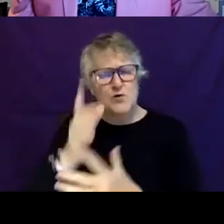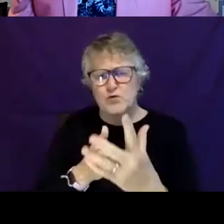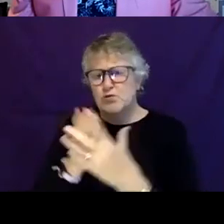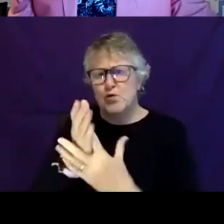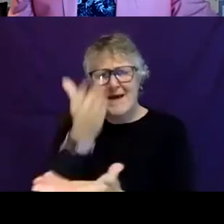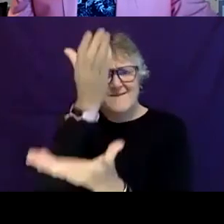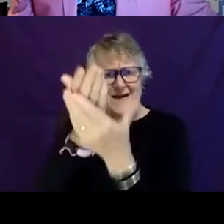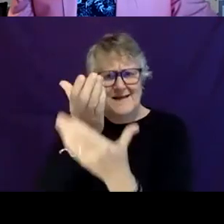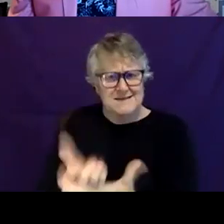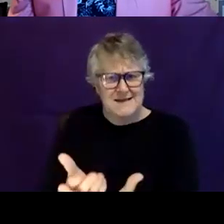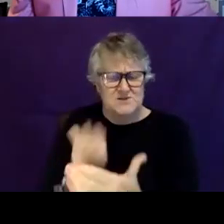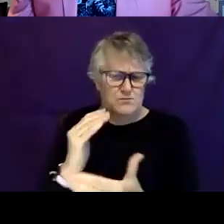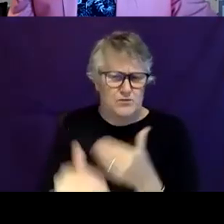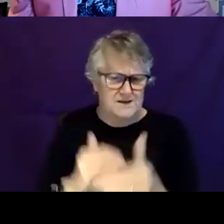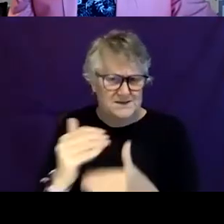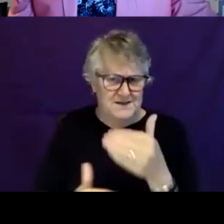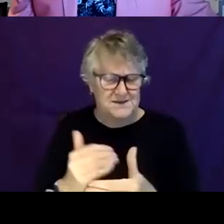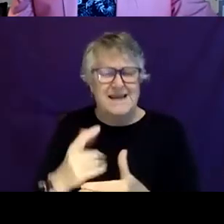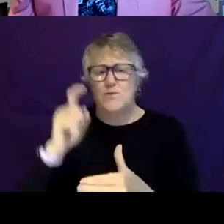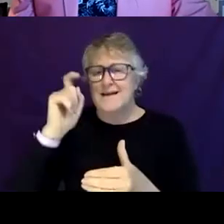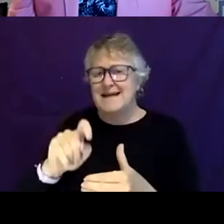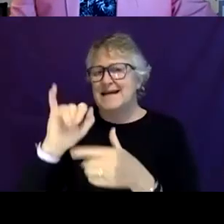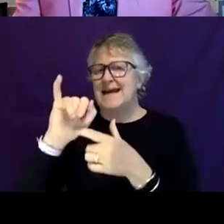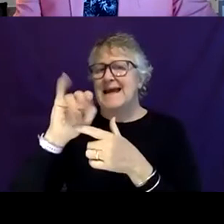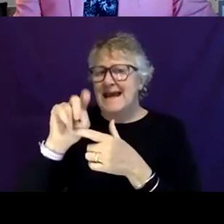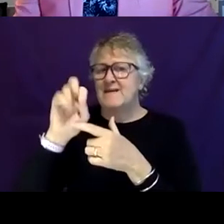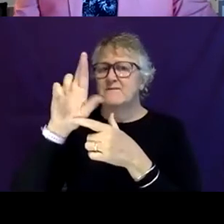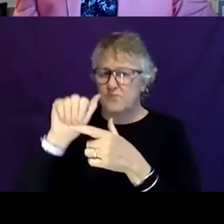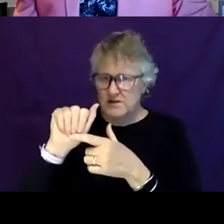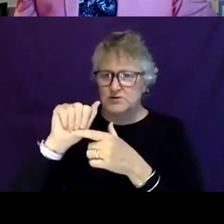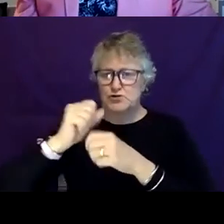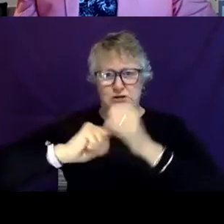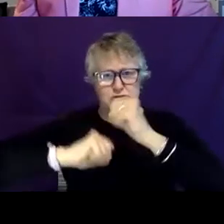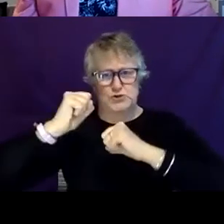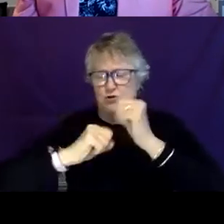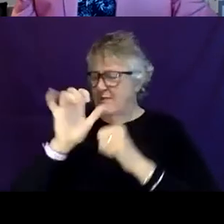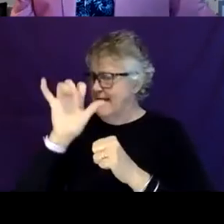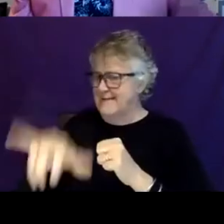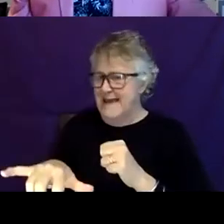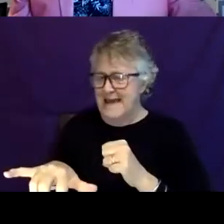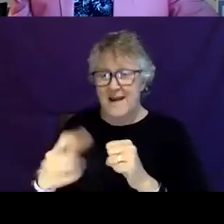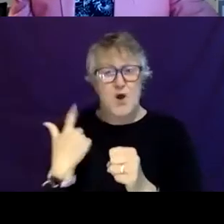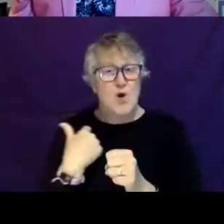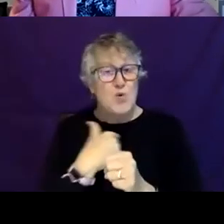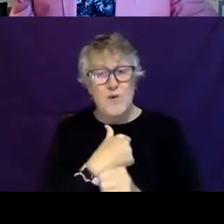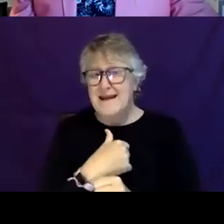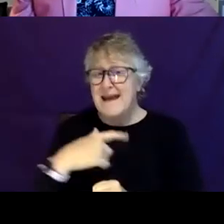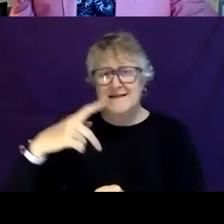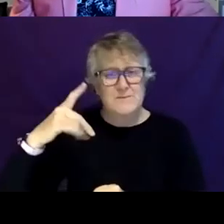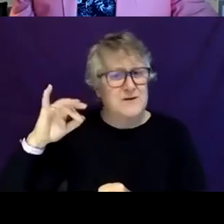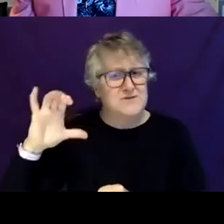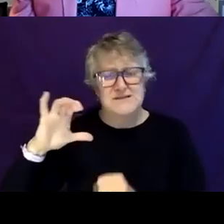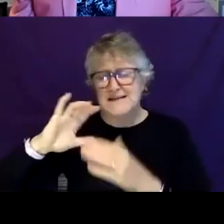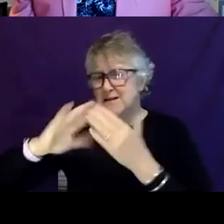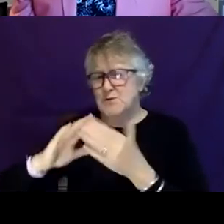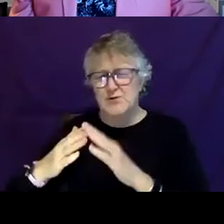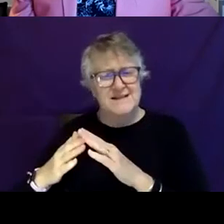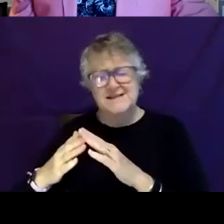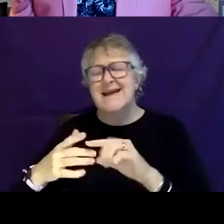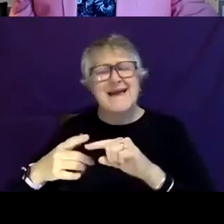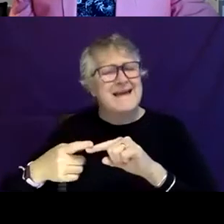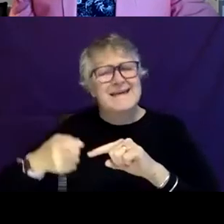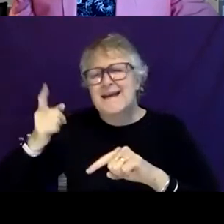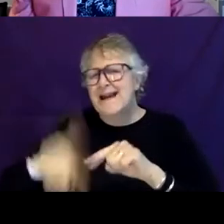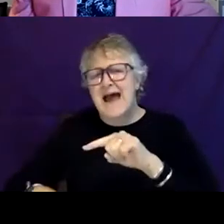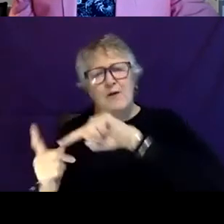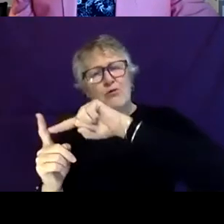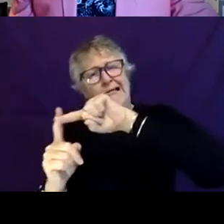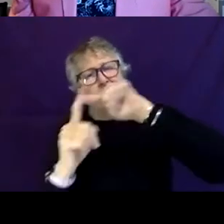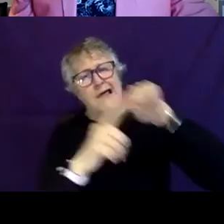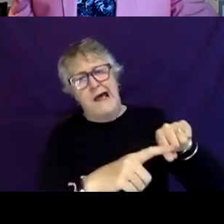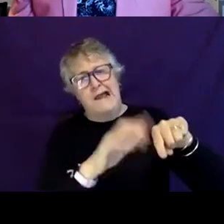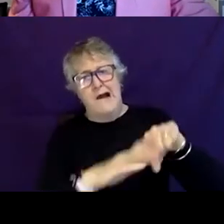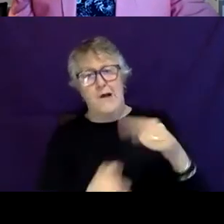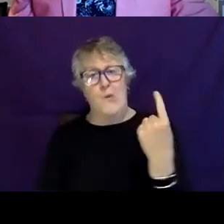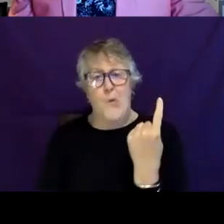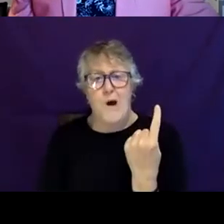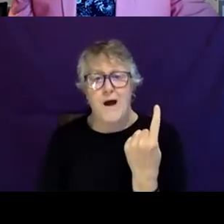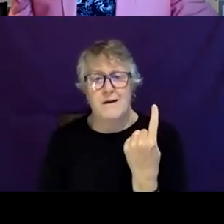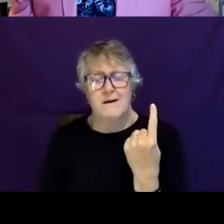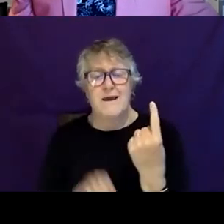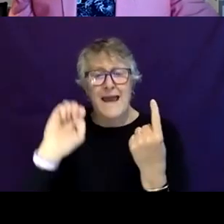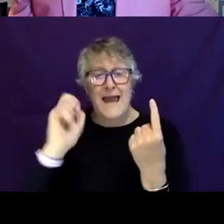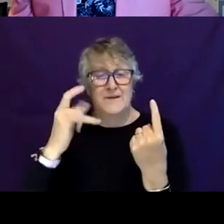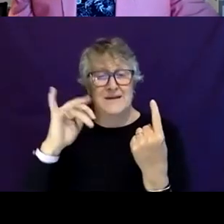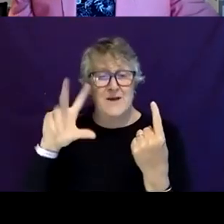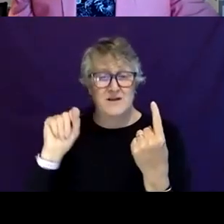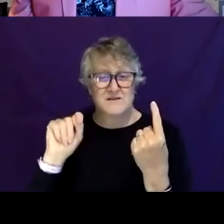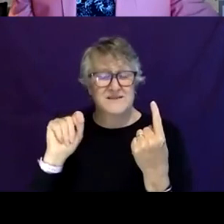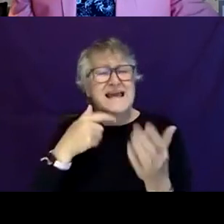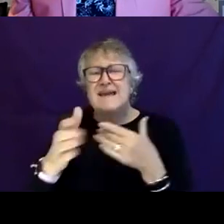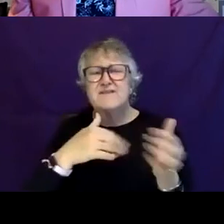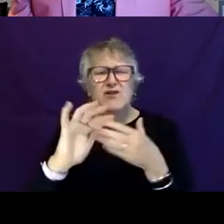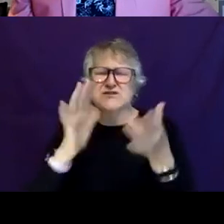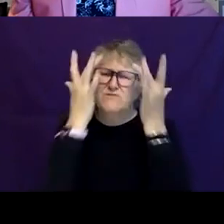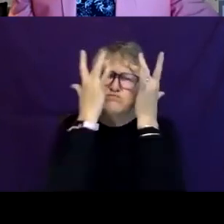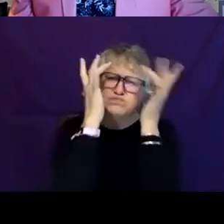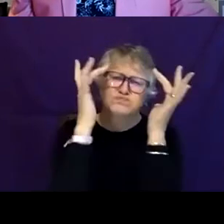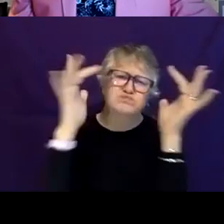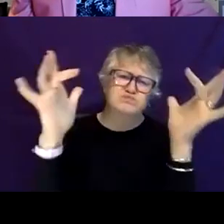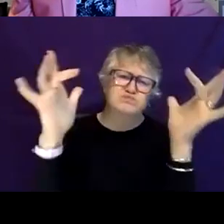to build in an infrastructure like that we as communities of color cannot afford to stumble upon the one woke epidemiologist and ask her for all of her time and labor, because she does incredibly brilliant work she's built a data matrices for our communities,